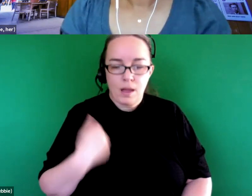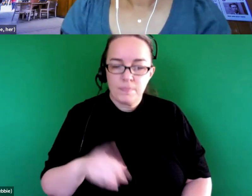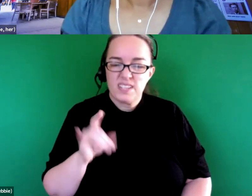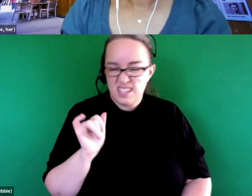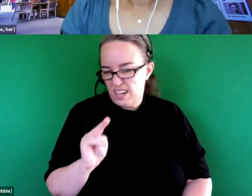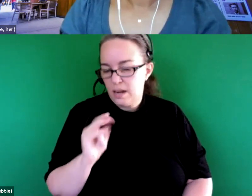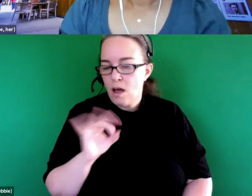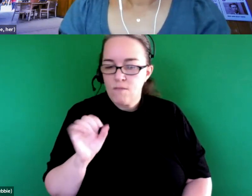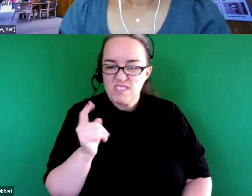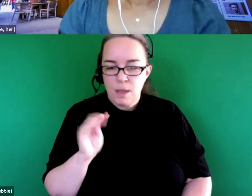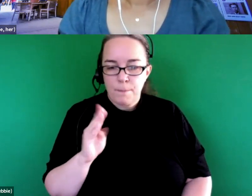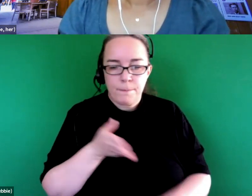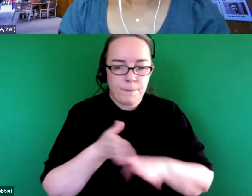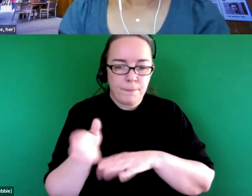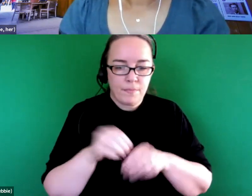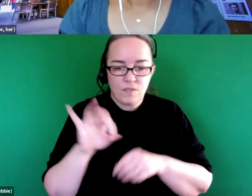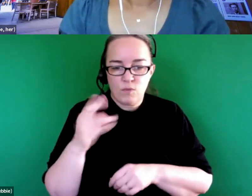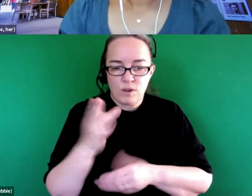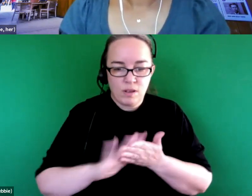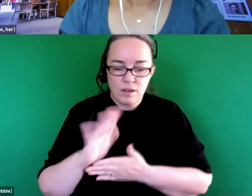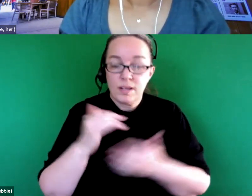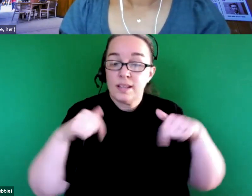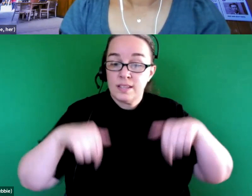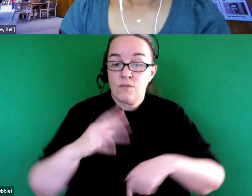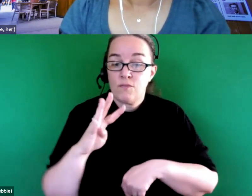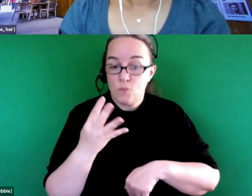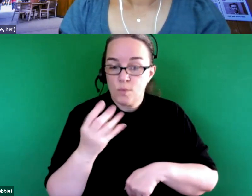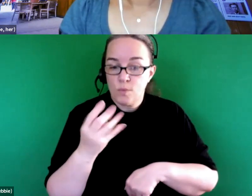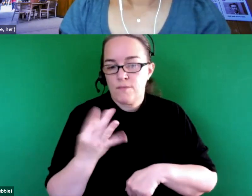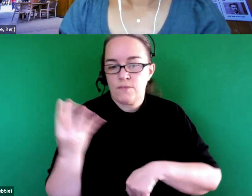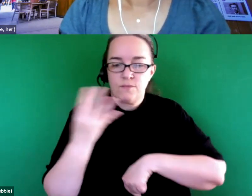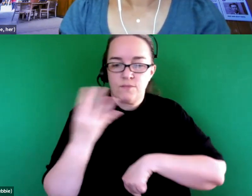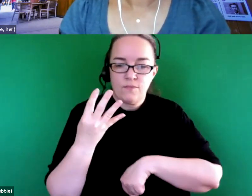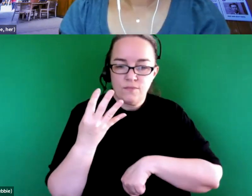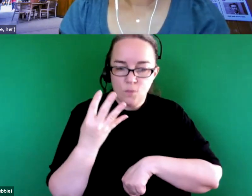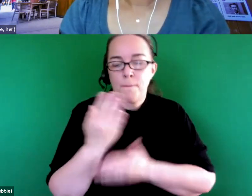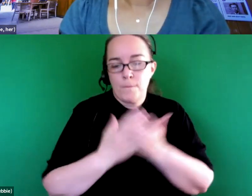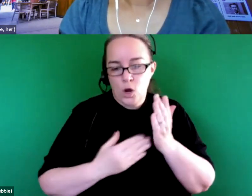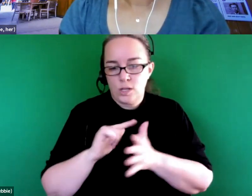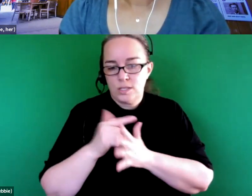Ram Subramaniam (He/him): This is the fourth of our four part series to learn about this different aspects of the.